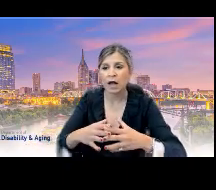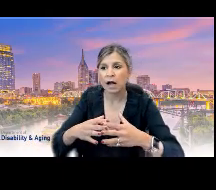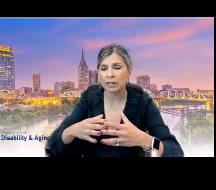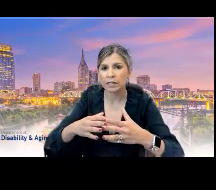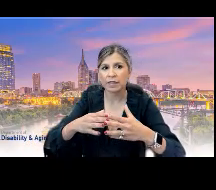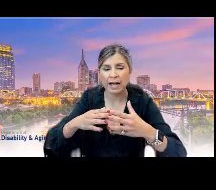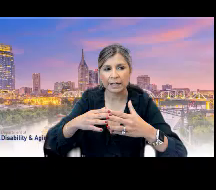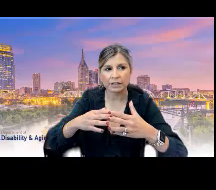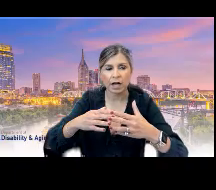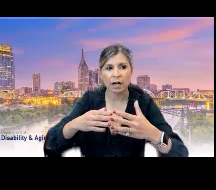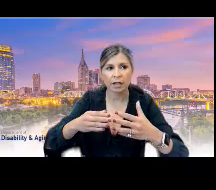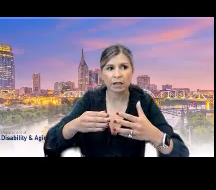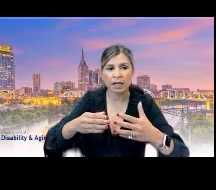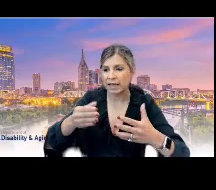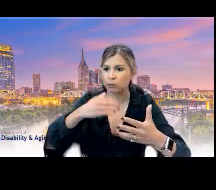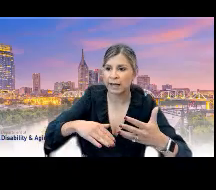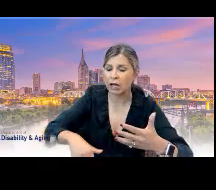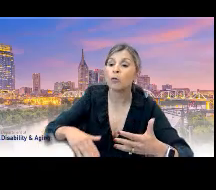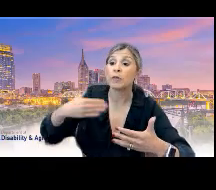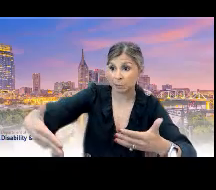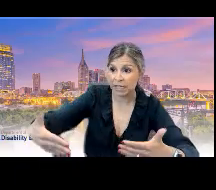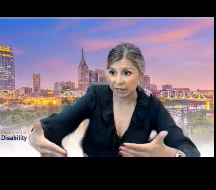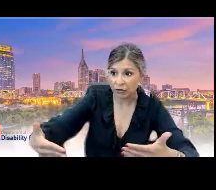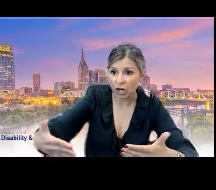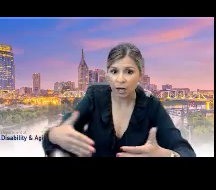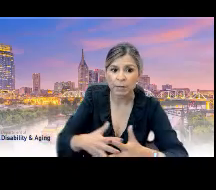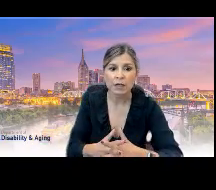Medicaid program that that that help them get that job.